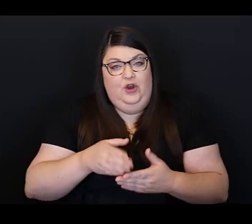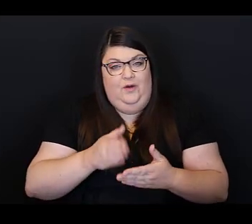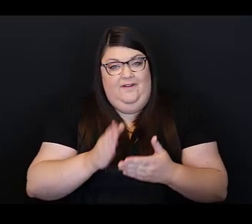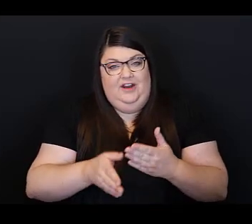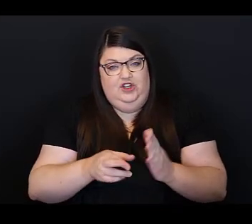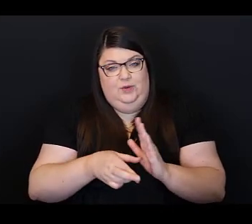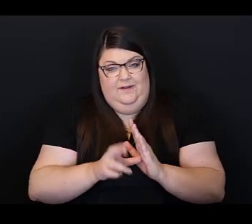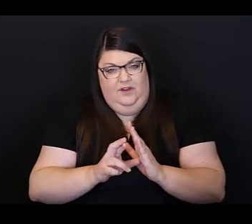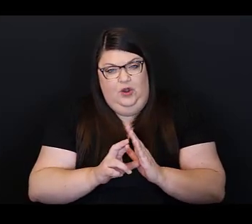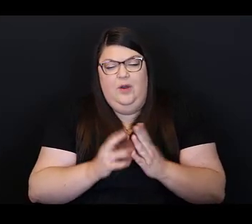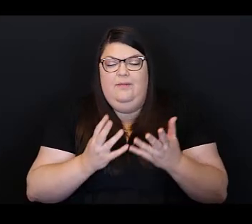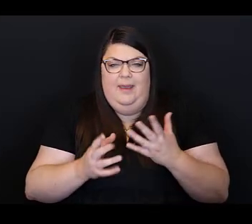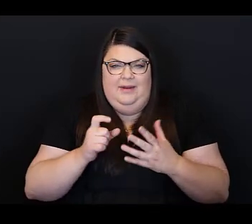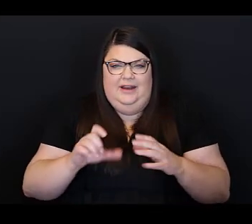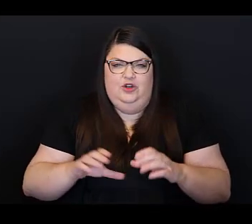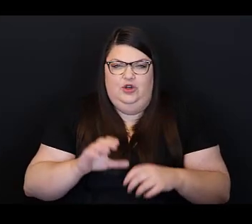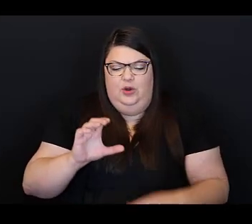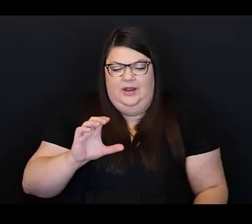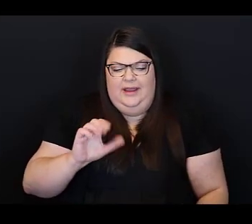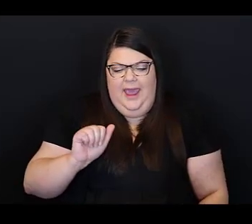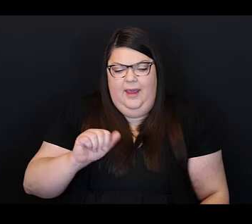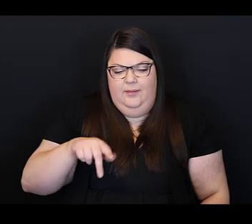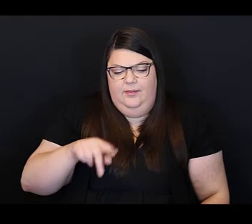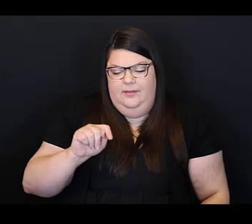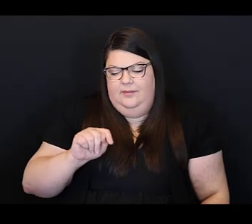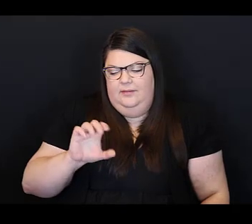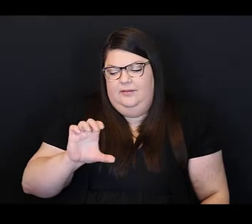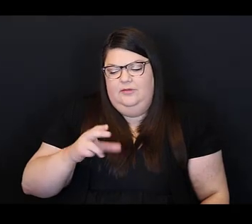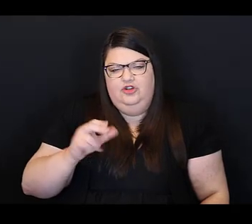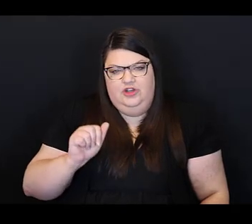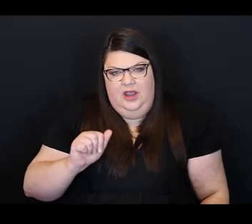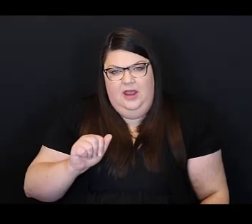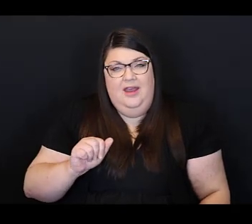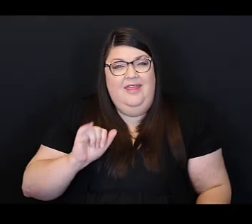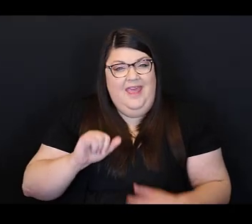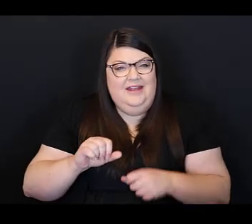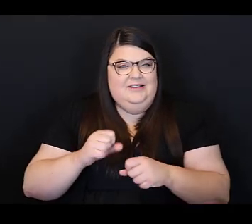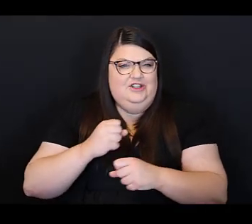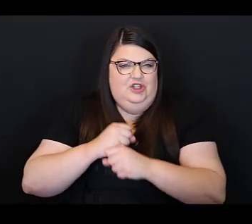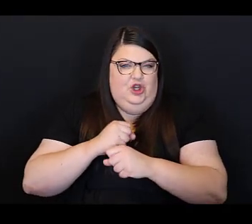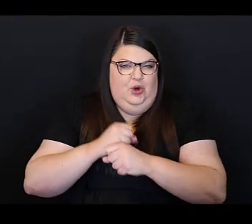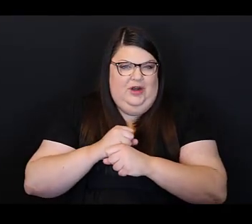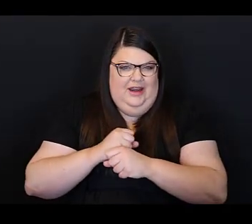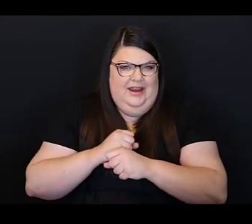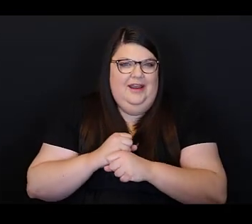you may need to complete a captcha. A captcha is a security feature to prevent spammers and hackers